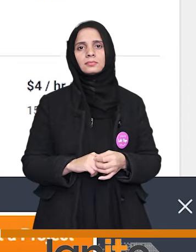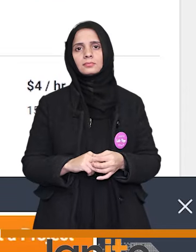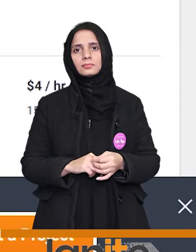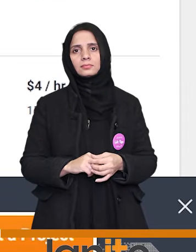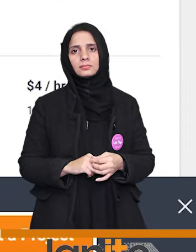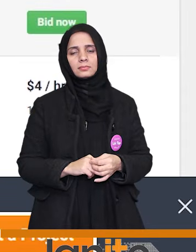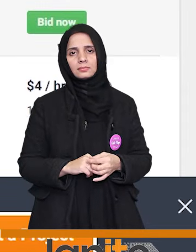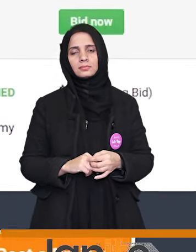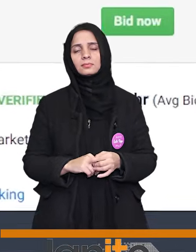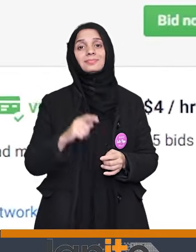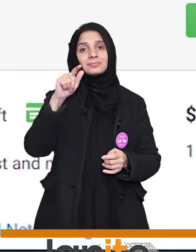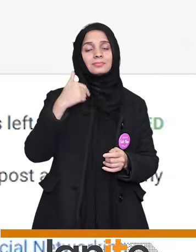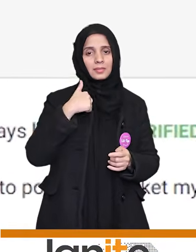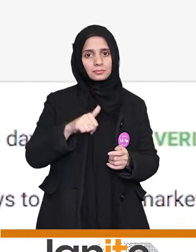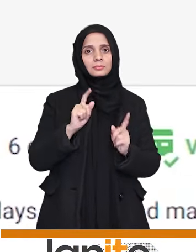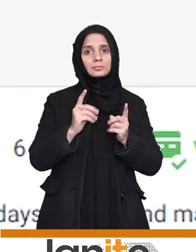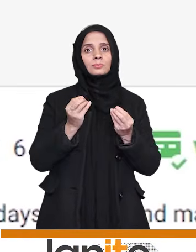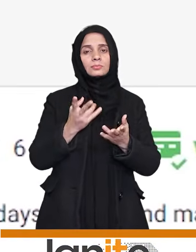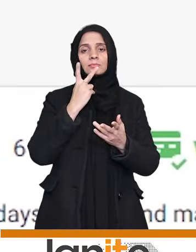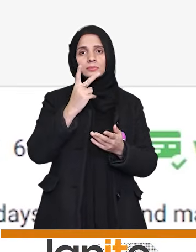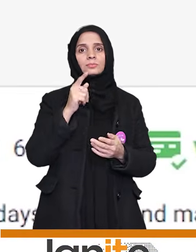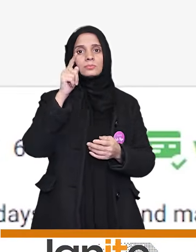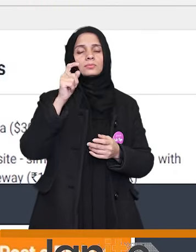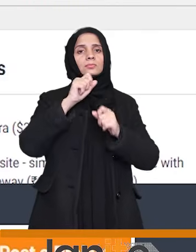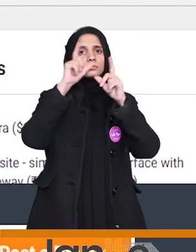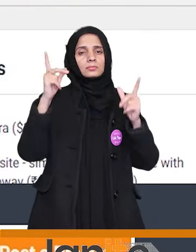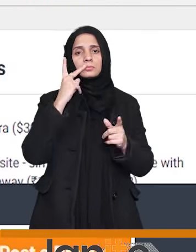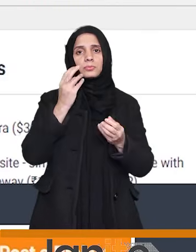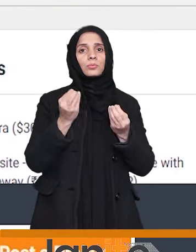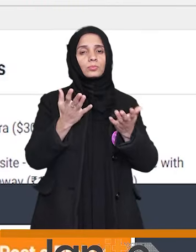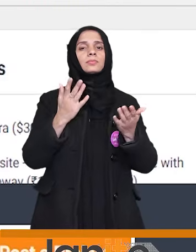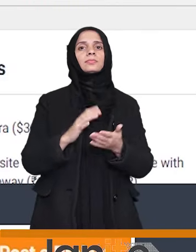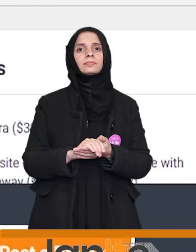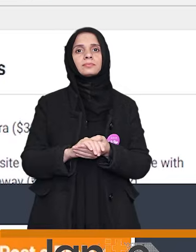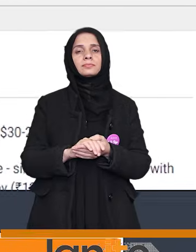So, I am going to click on a non-verified project and I click on ‘I need a graphic designer’.